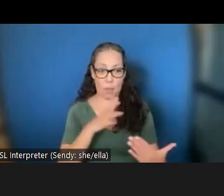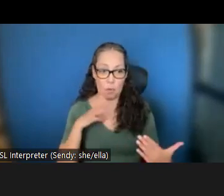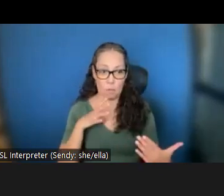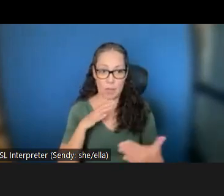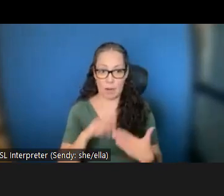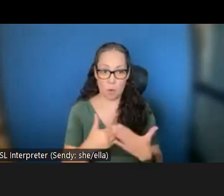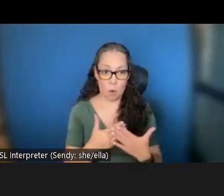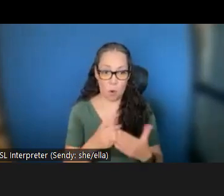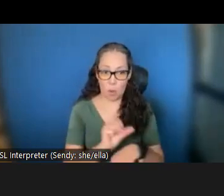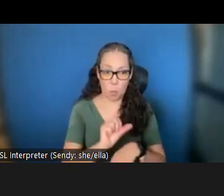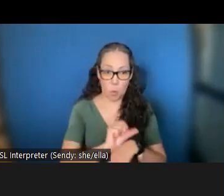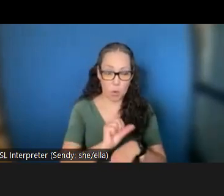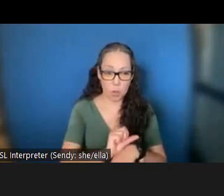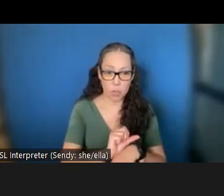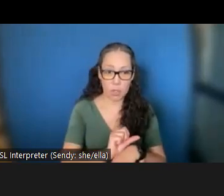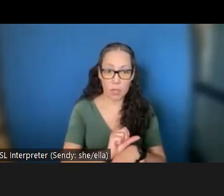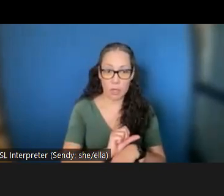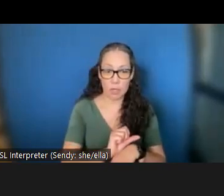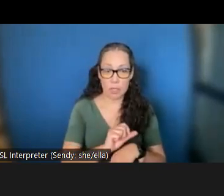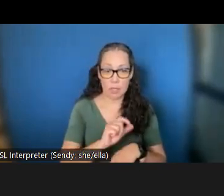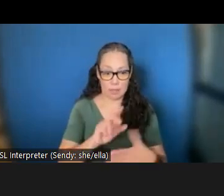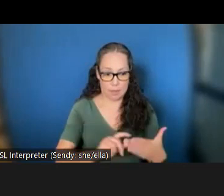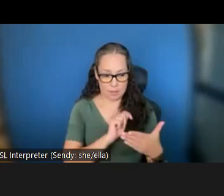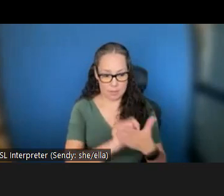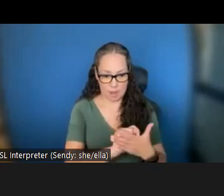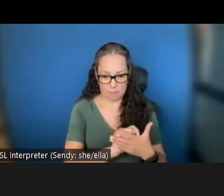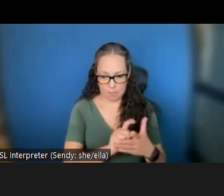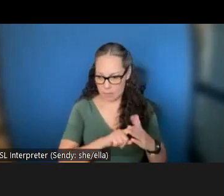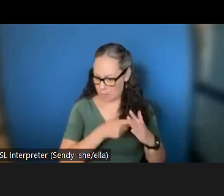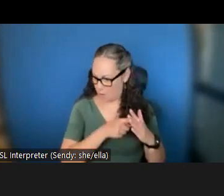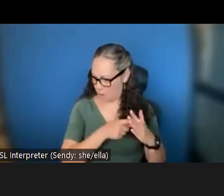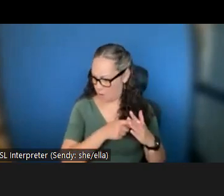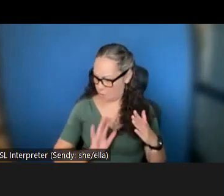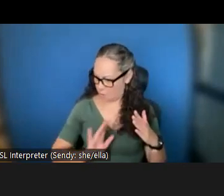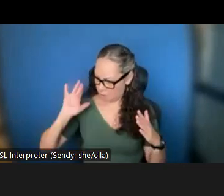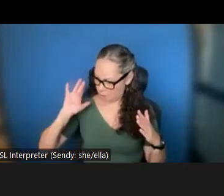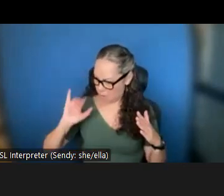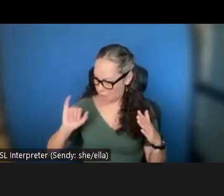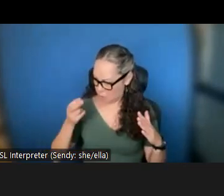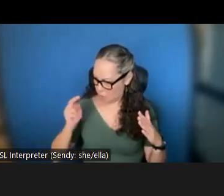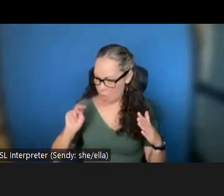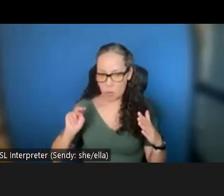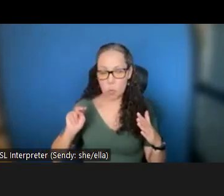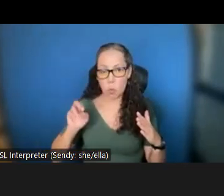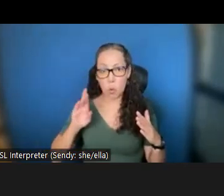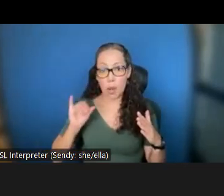went on through this period of since what January I think we started about um just been a great uh